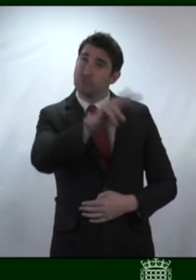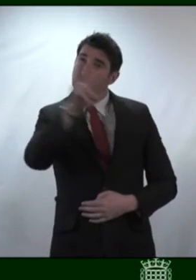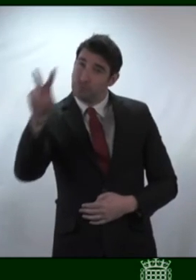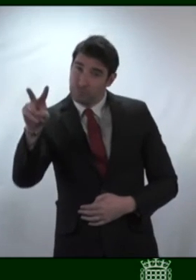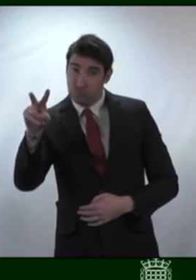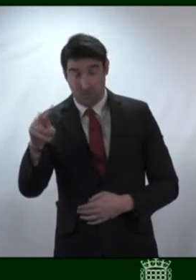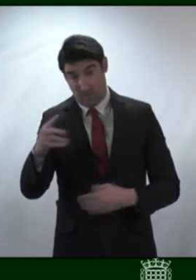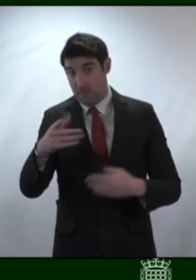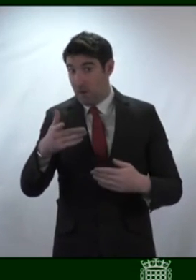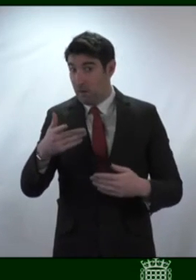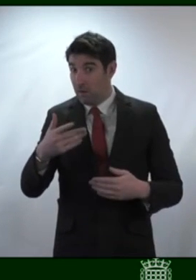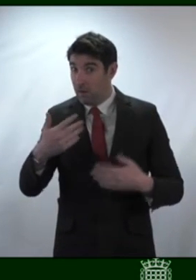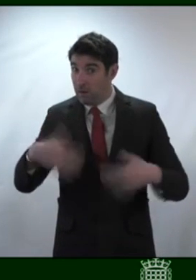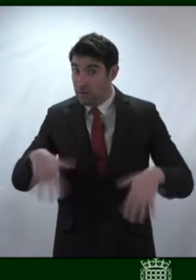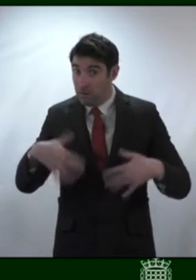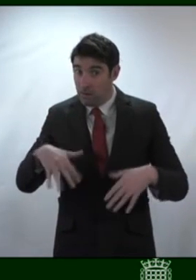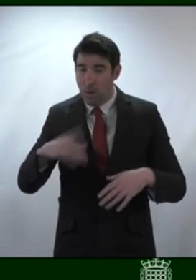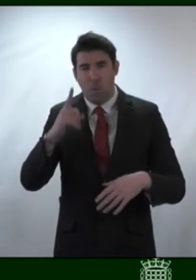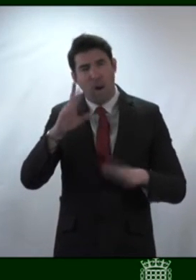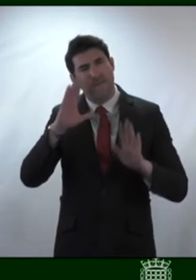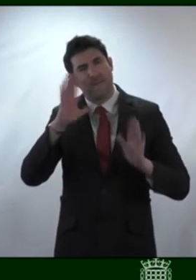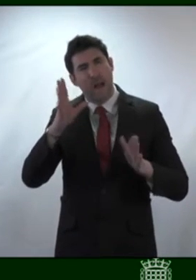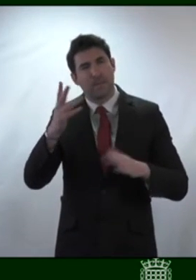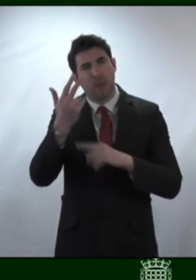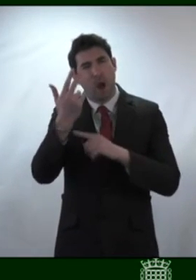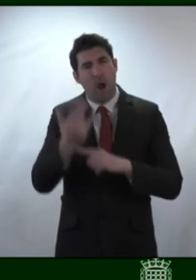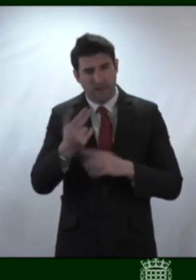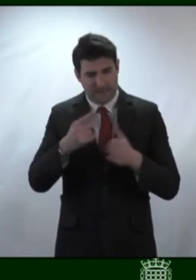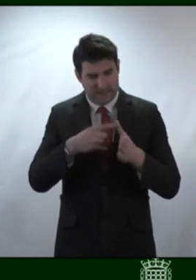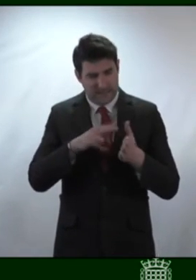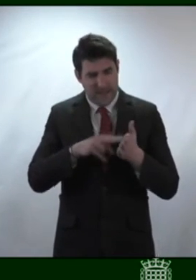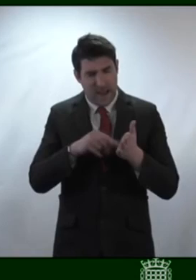artist Antony Gormley, as soon as my right hon. Friend’s schedule, and restrictions, allow?